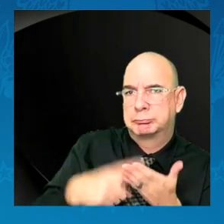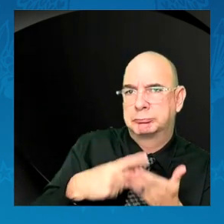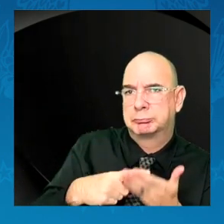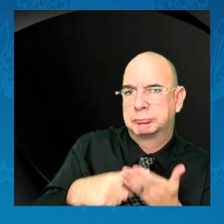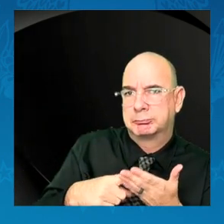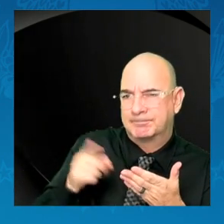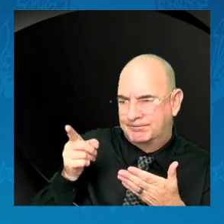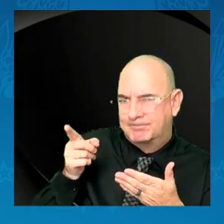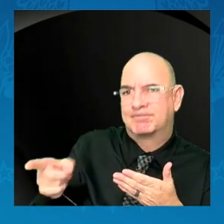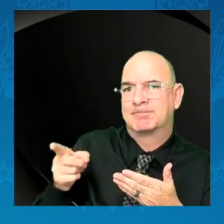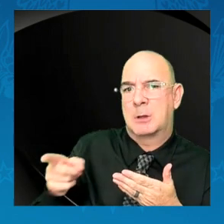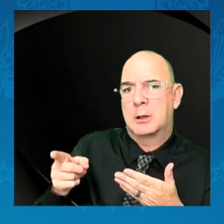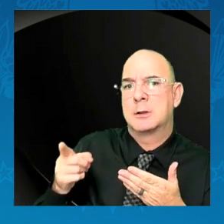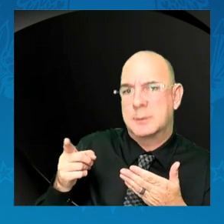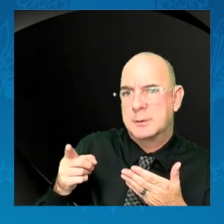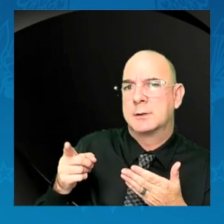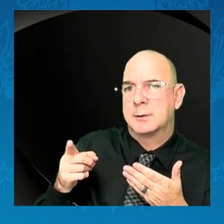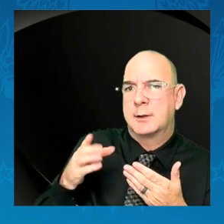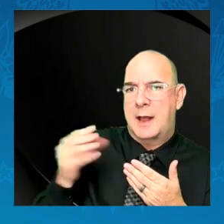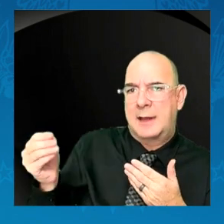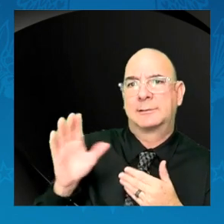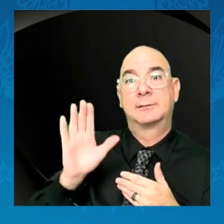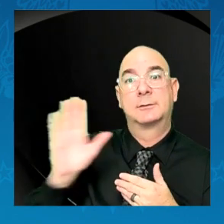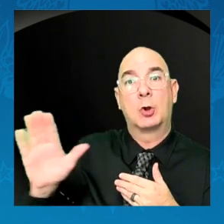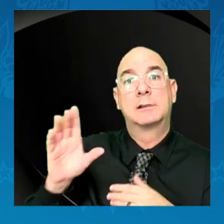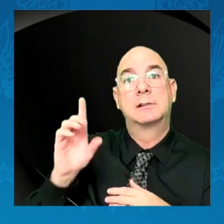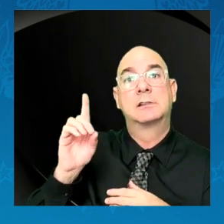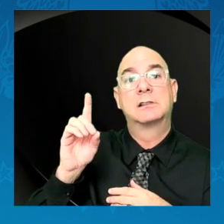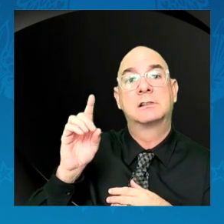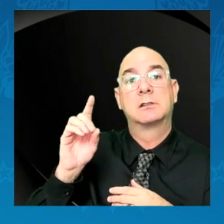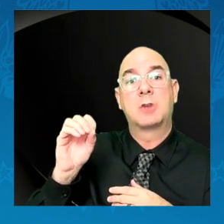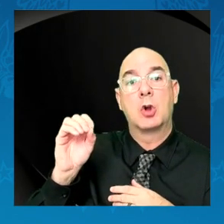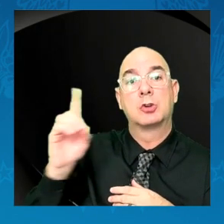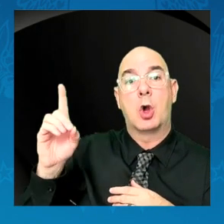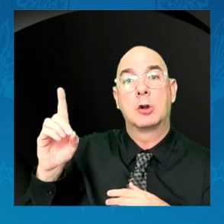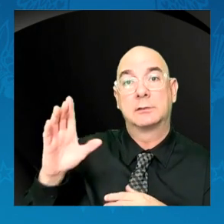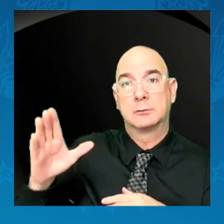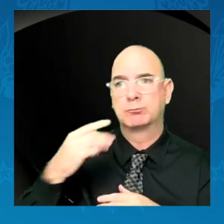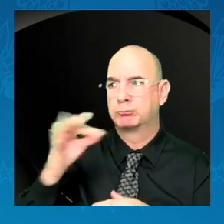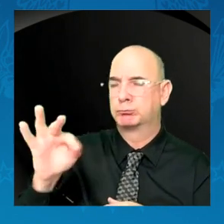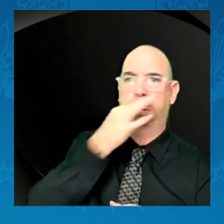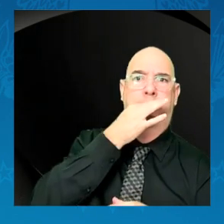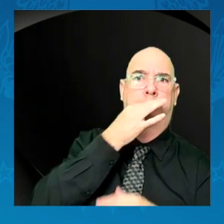requires highly skilled individuals who are dedicated, who are disciplined,